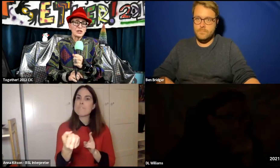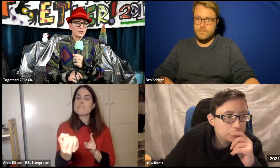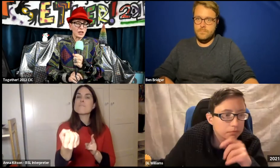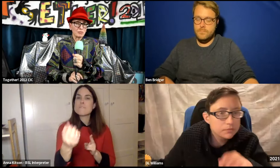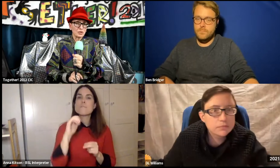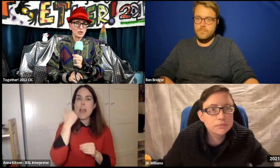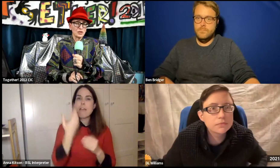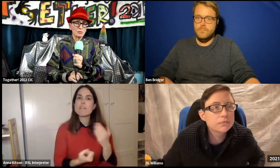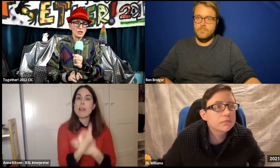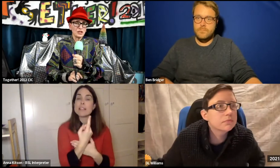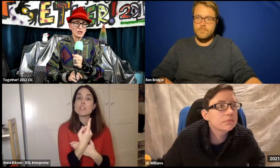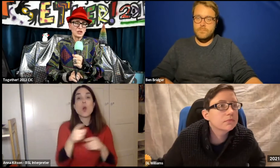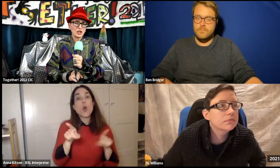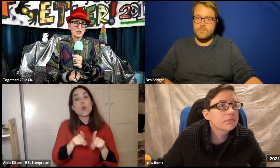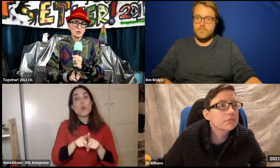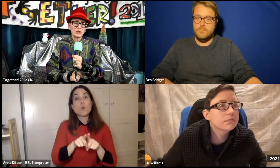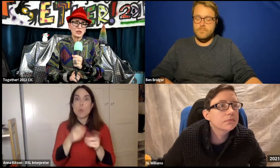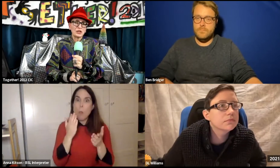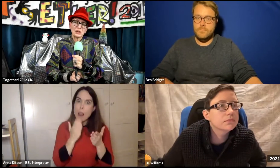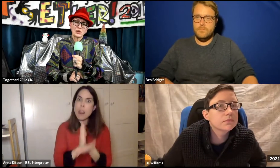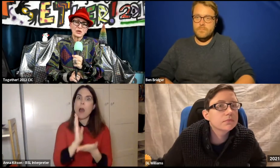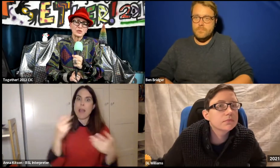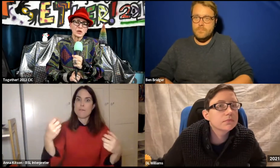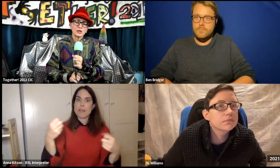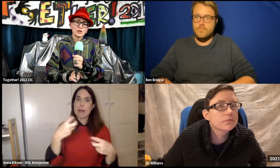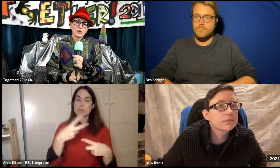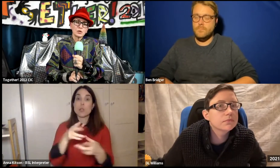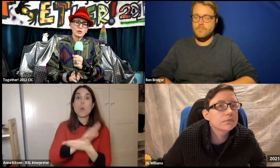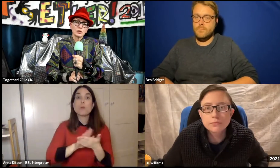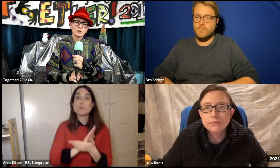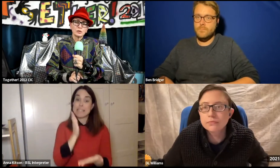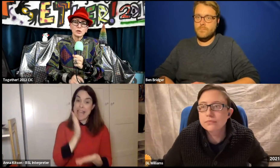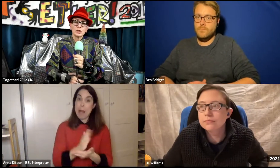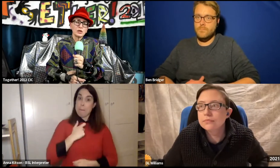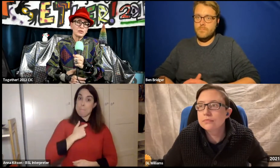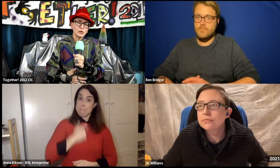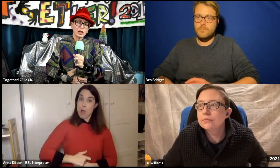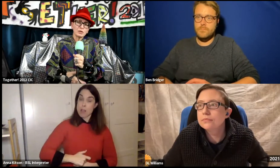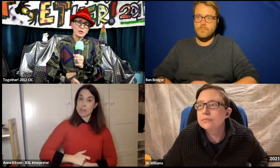captions, meaning genuinely live. So, you know, if you are coming to this